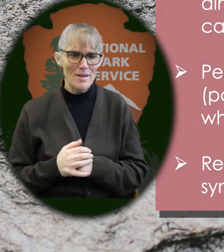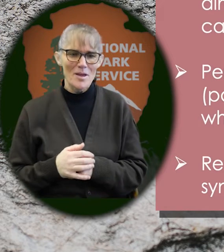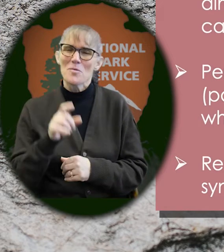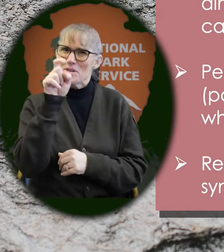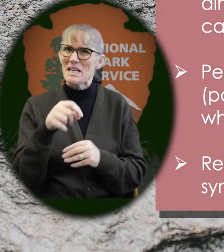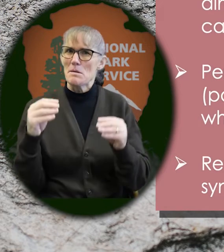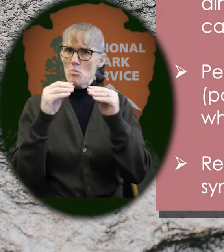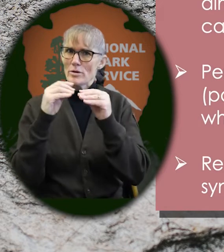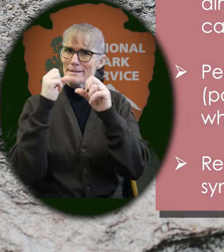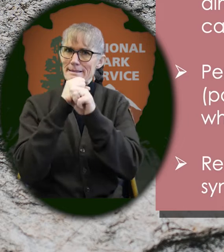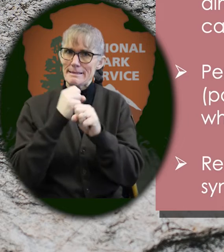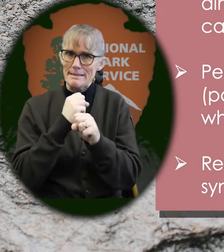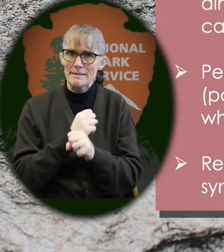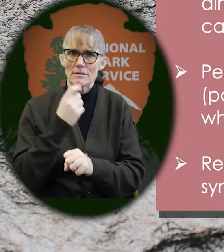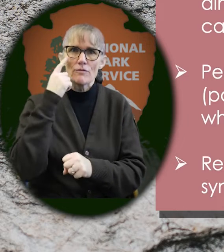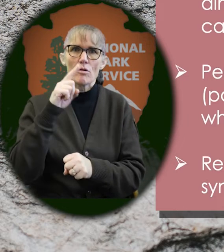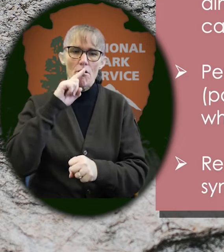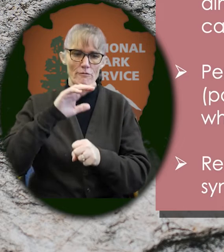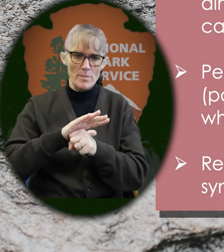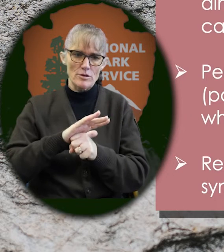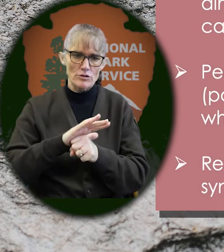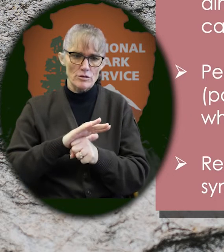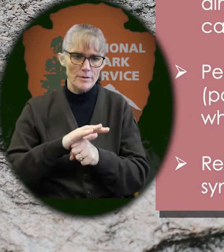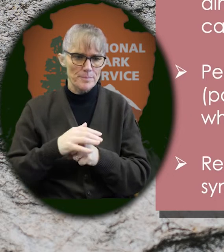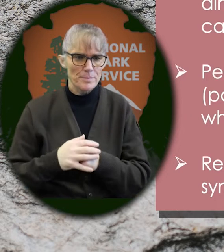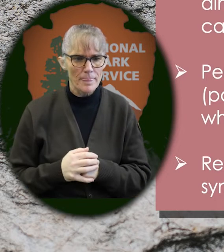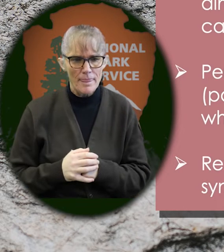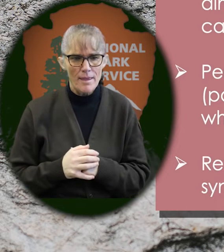Uh. We'll have to do uh more stats on, on this to confirm this.